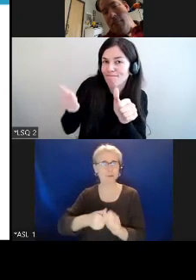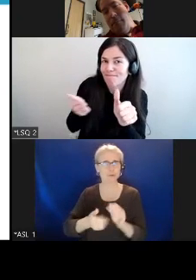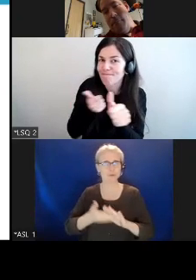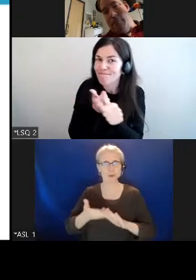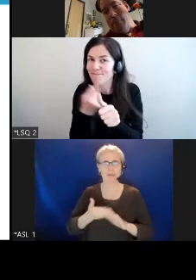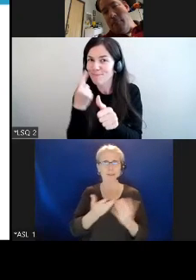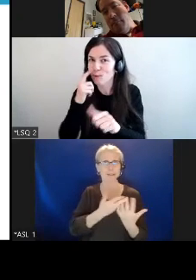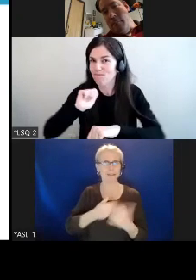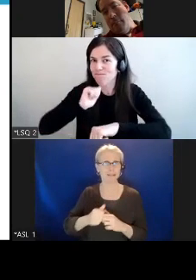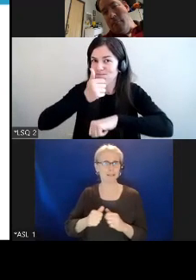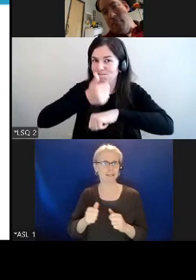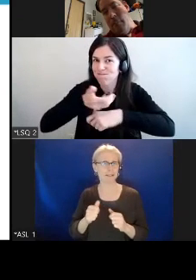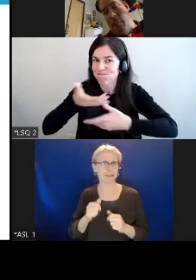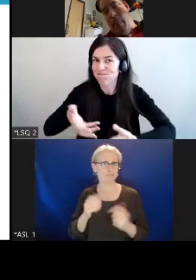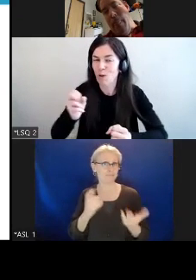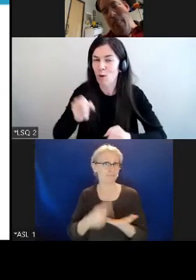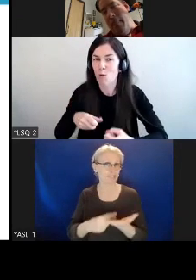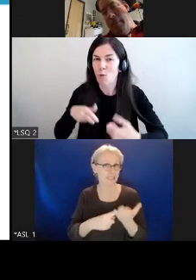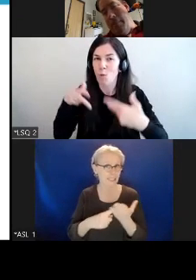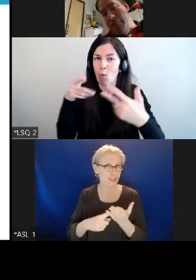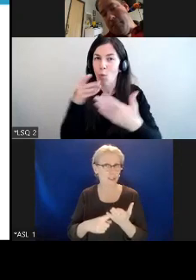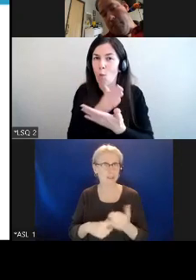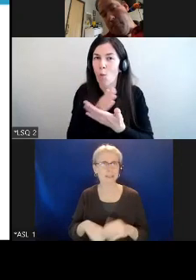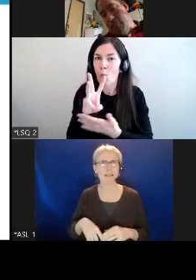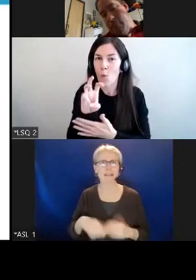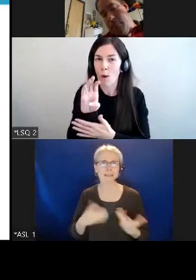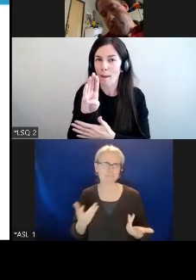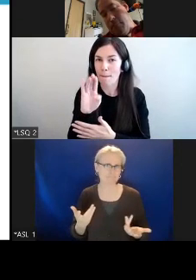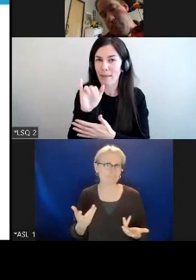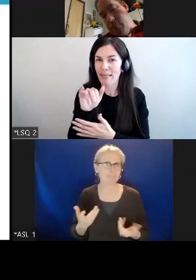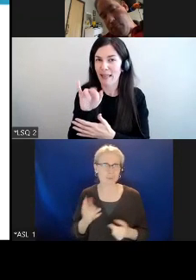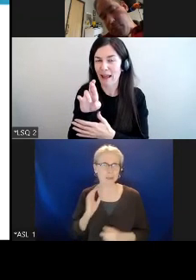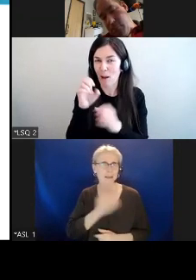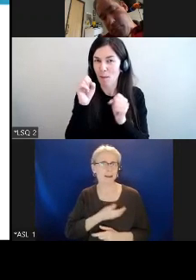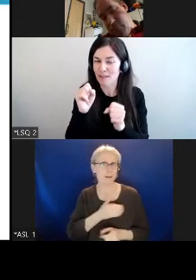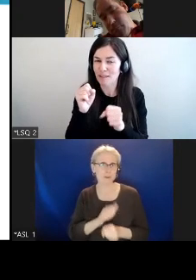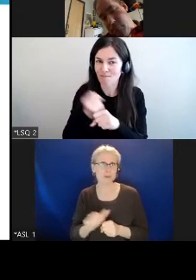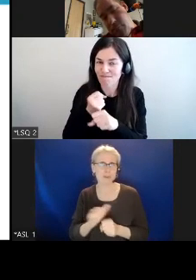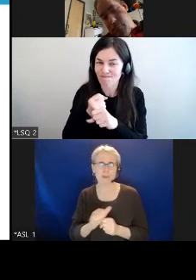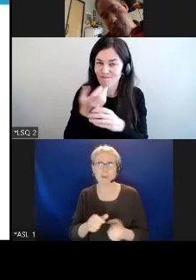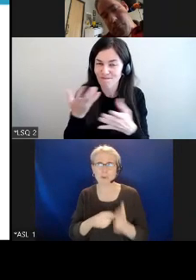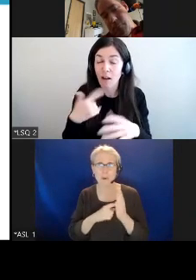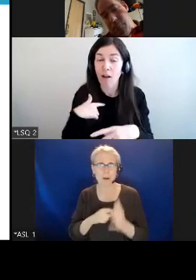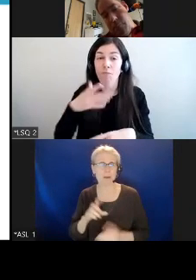THE WORK THAT WE ALL DO WOULDN'T BE POSSIBLE WITHOUT THE SUPPORT OF DISABLED PEOPLE LIKE YOU